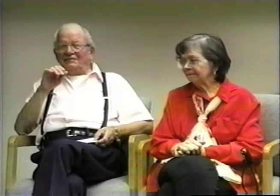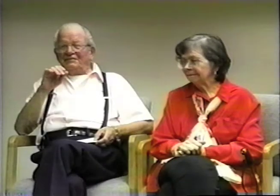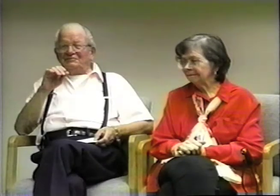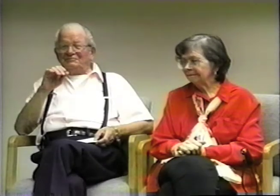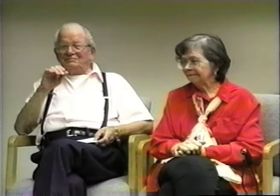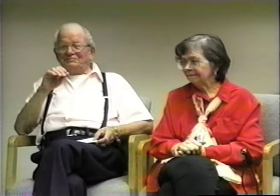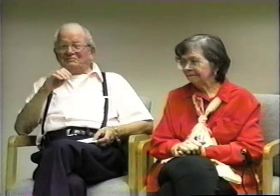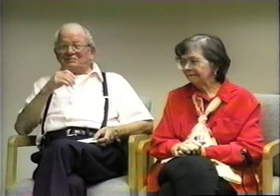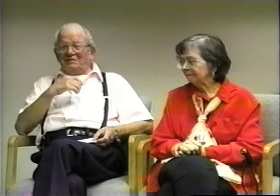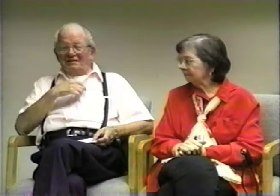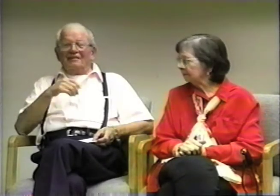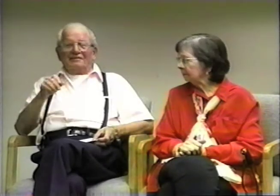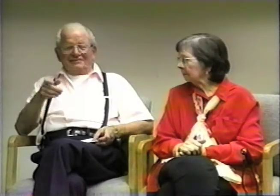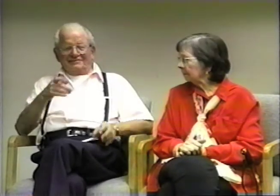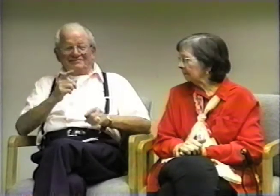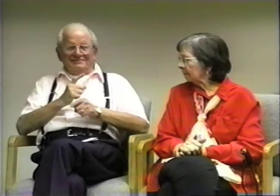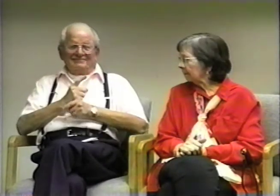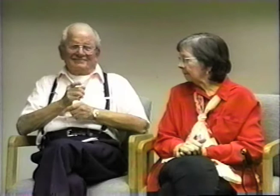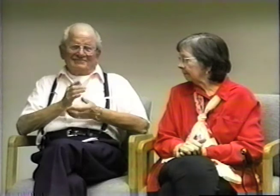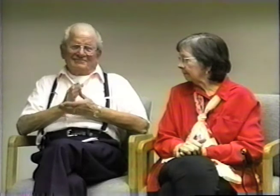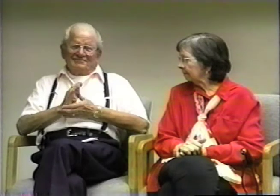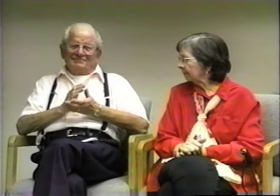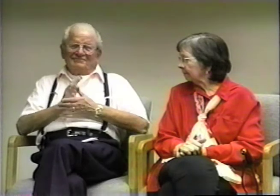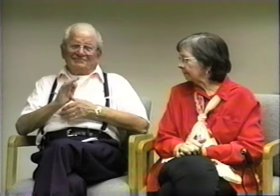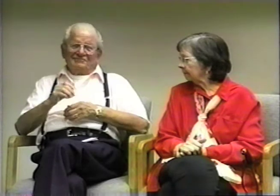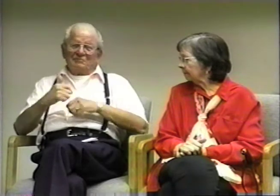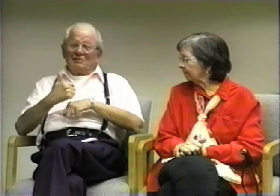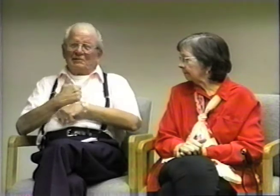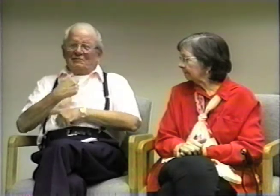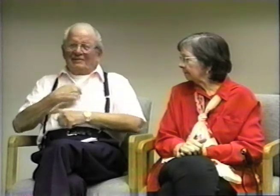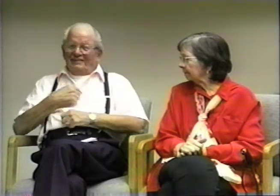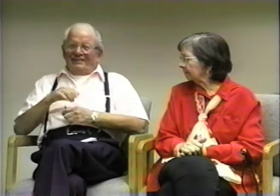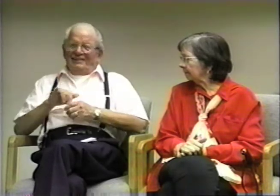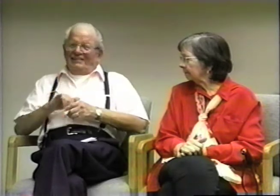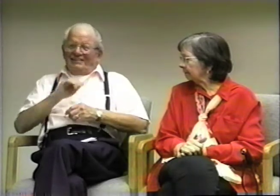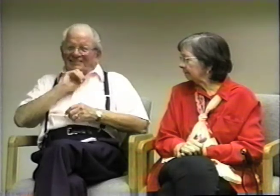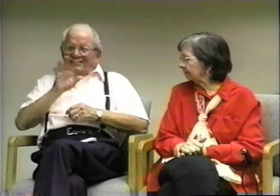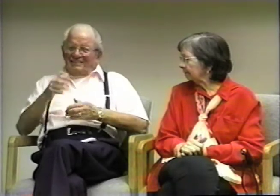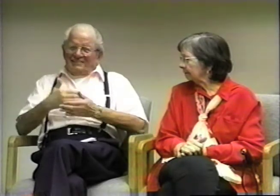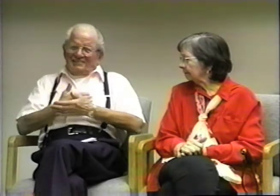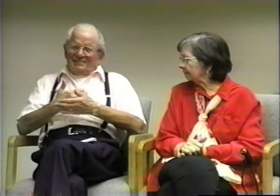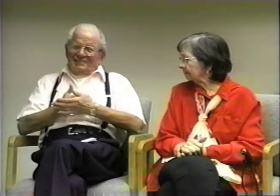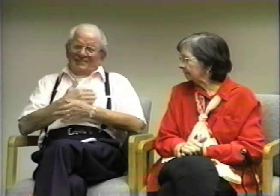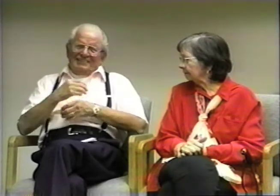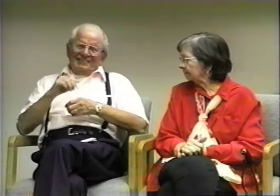Yea, sure, right. Blame me. That's nothing new.